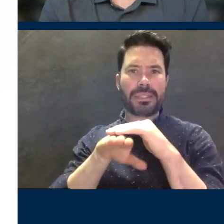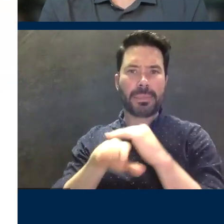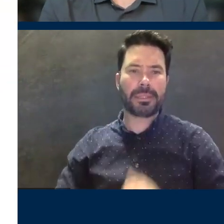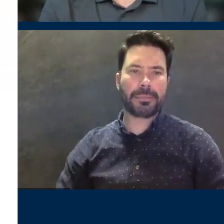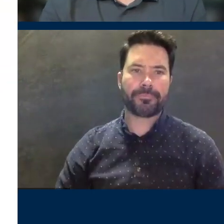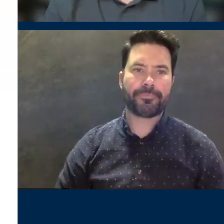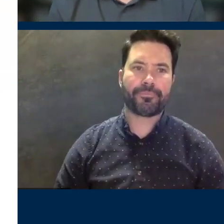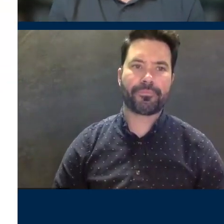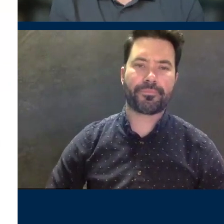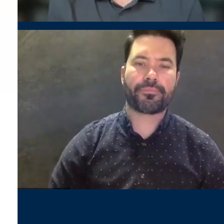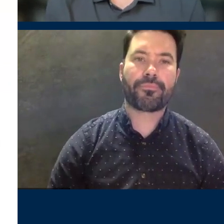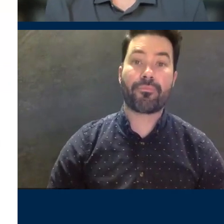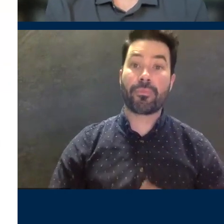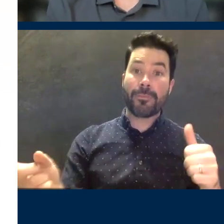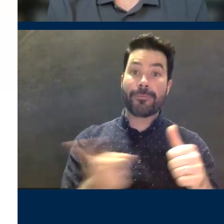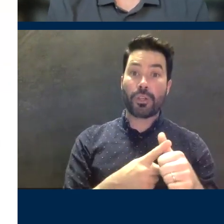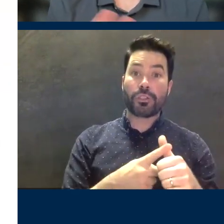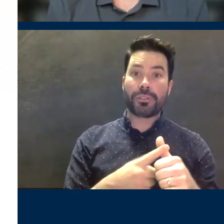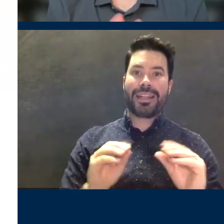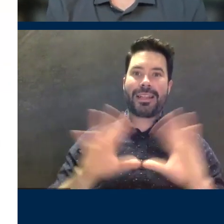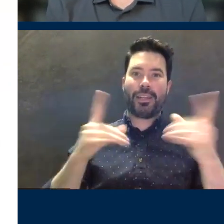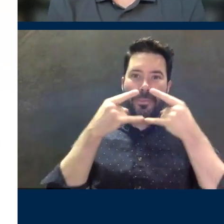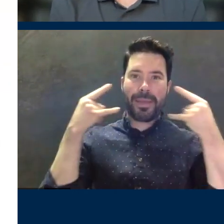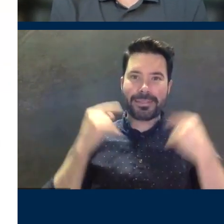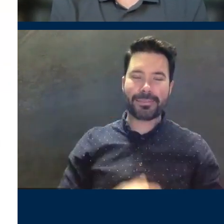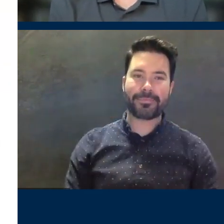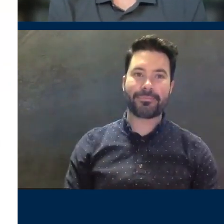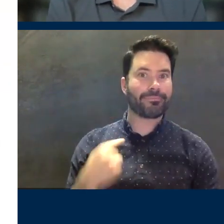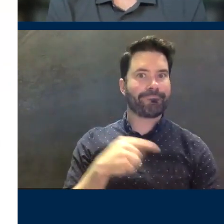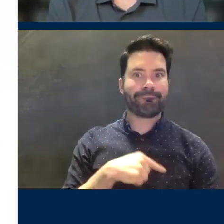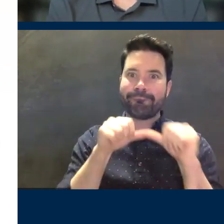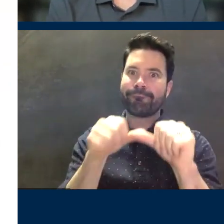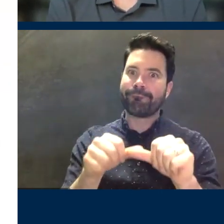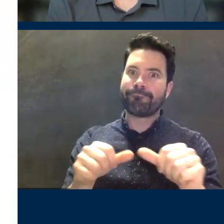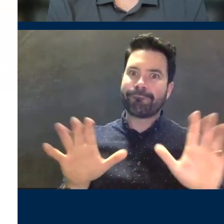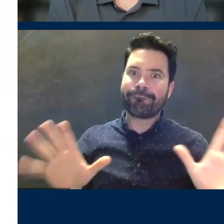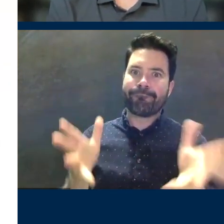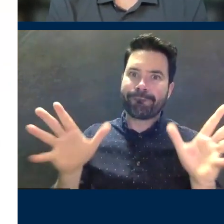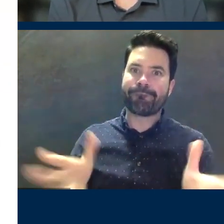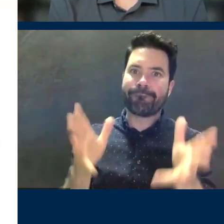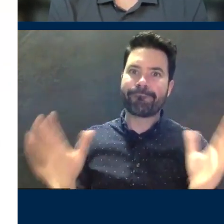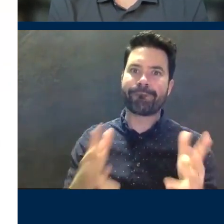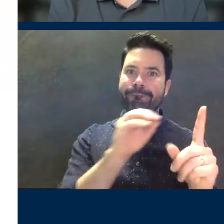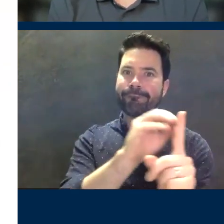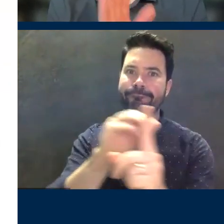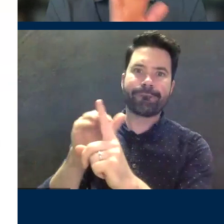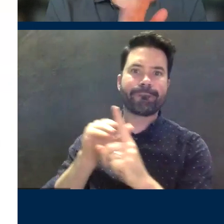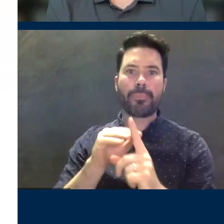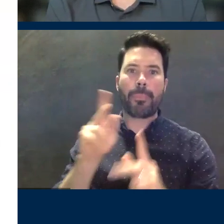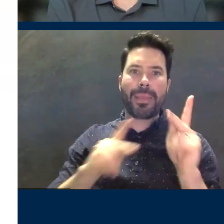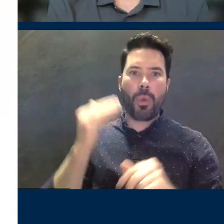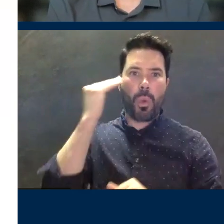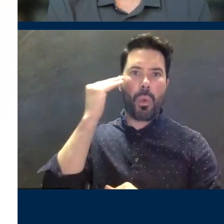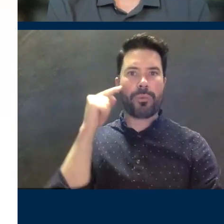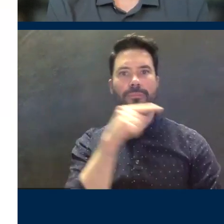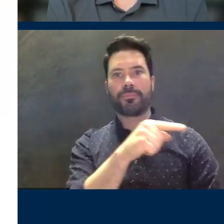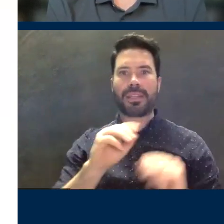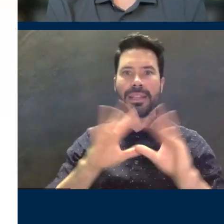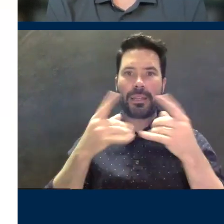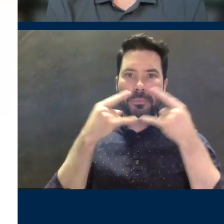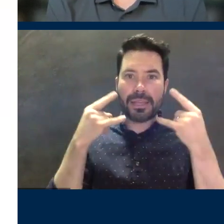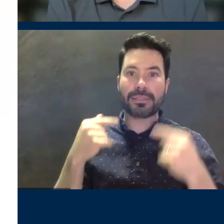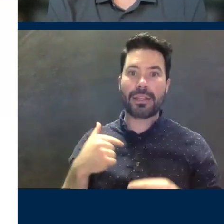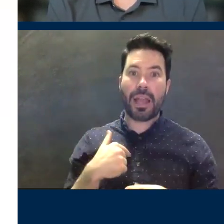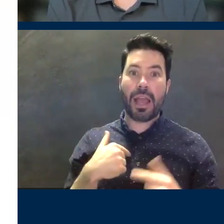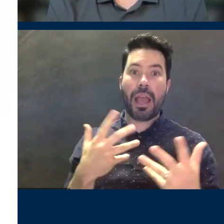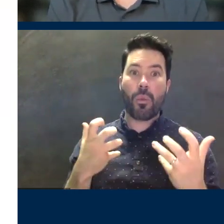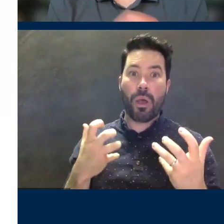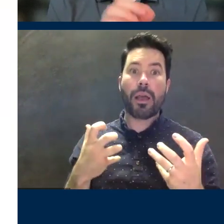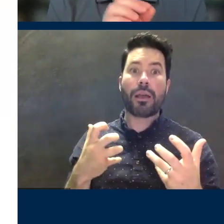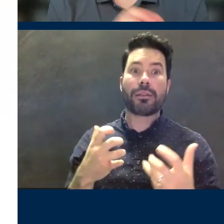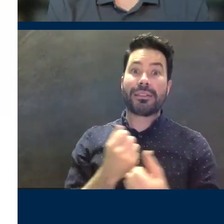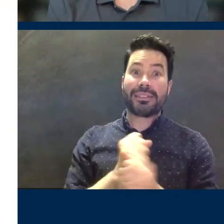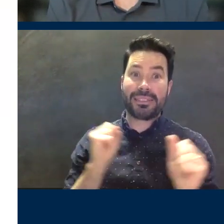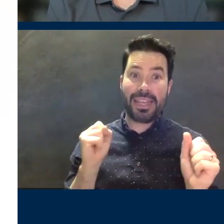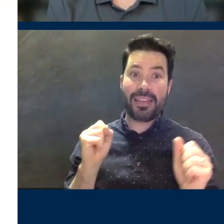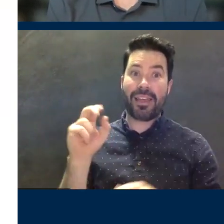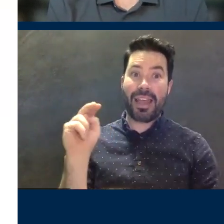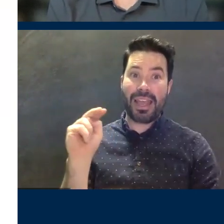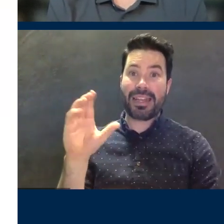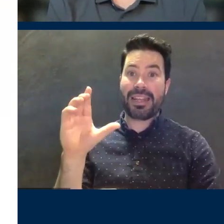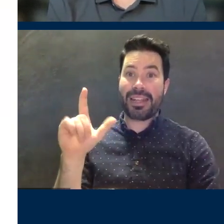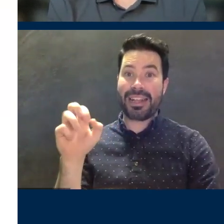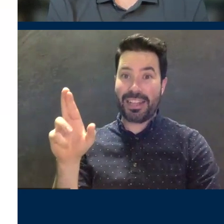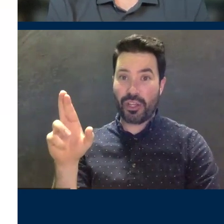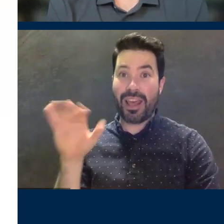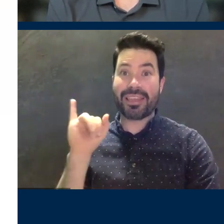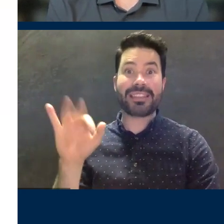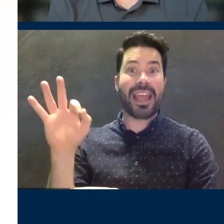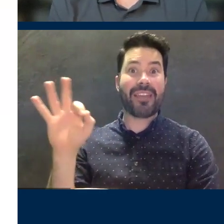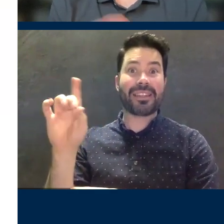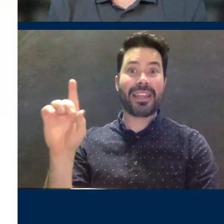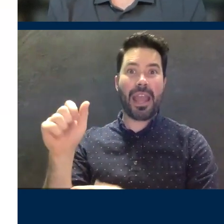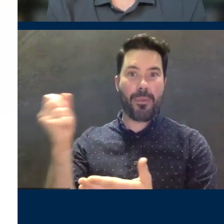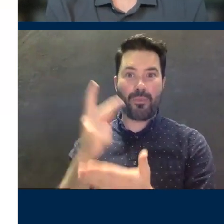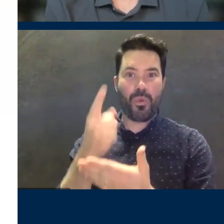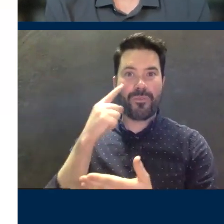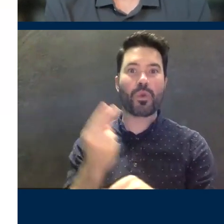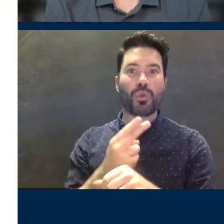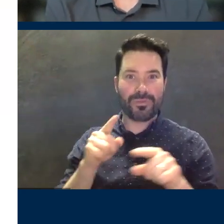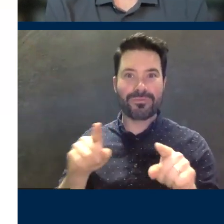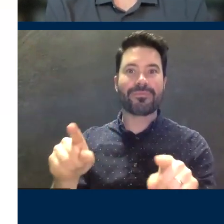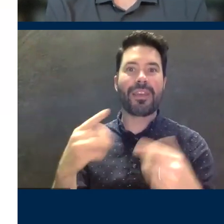So the 1st thing is transparent mask. We continue to advocate. Make sure that people are aware of these transparent mask. I do want to just really hide my safe and clear is FDA approved to use in our healthcare setting, especially in the in the clinical side.